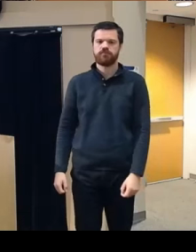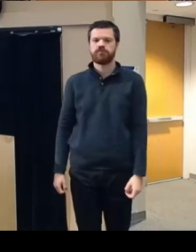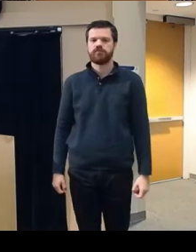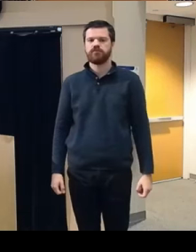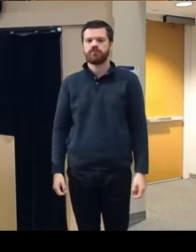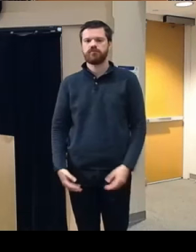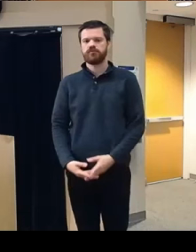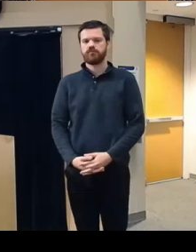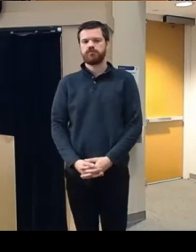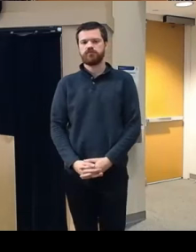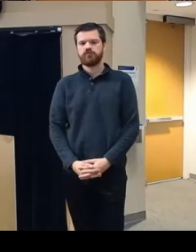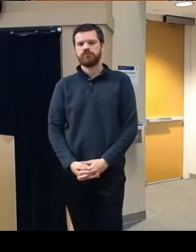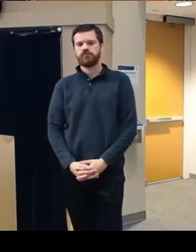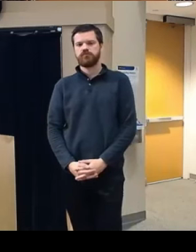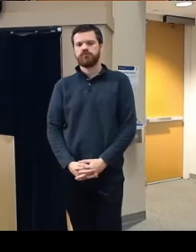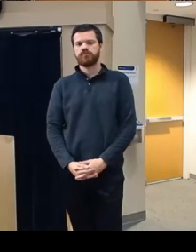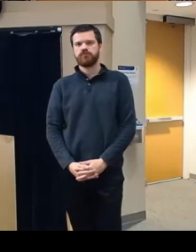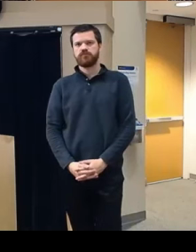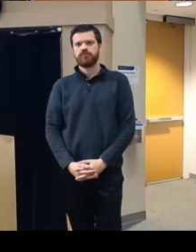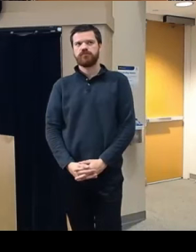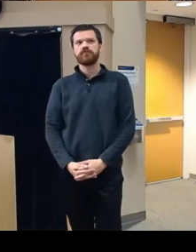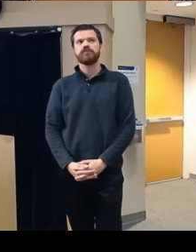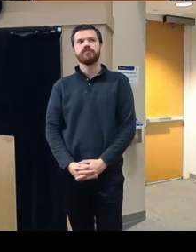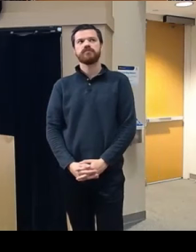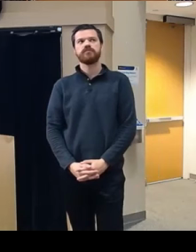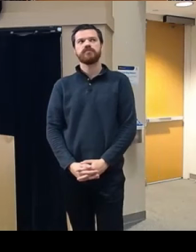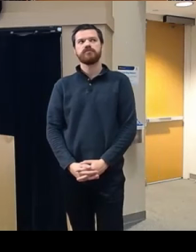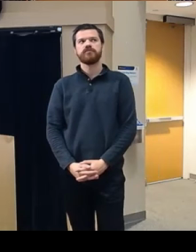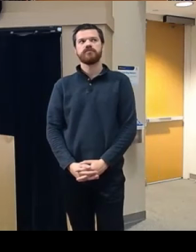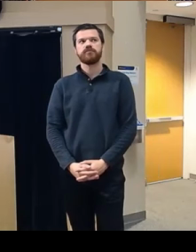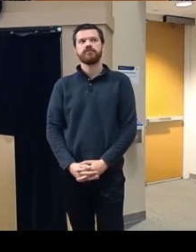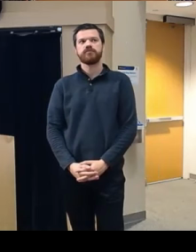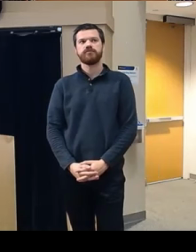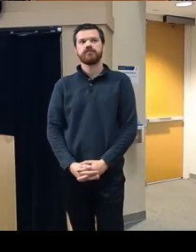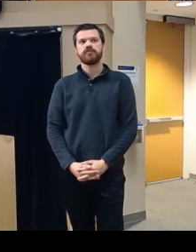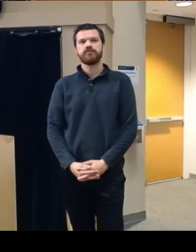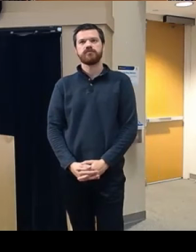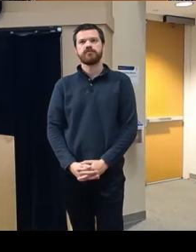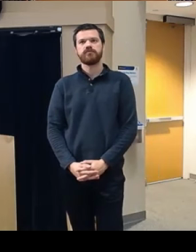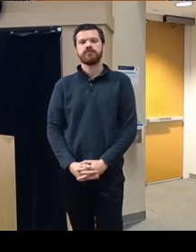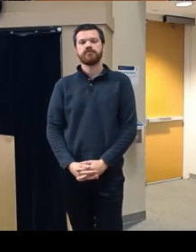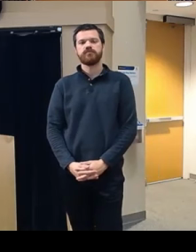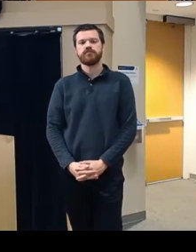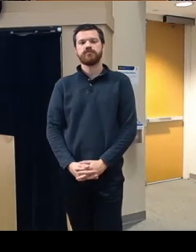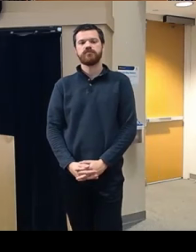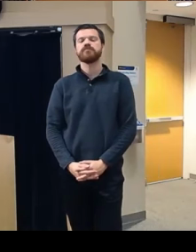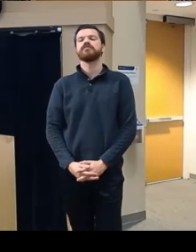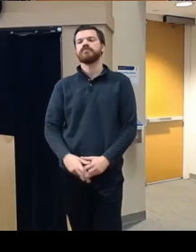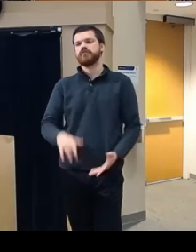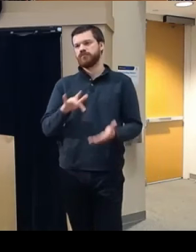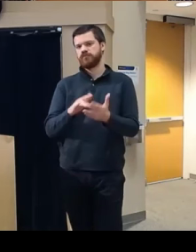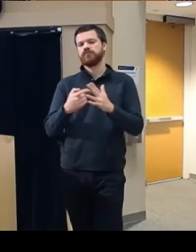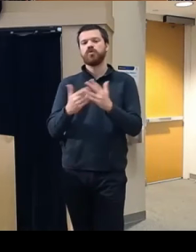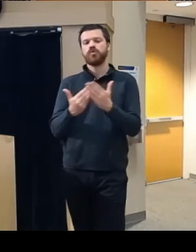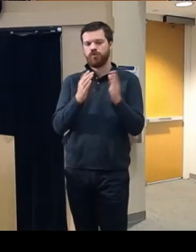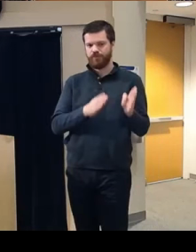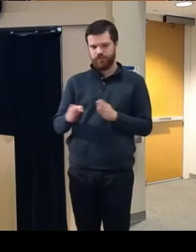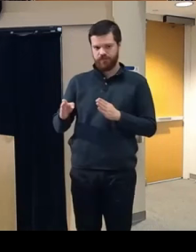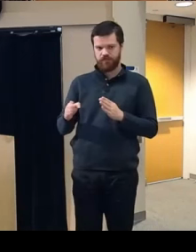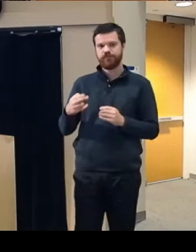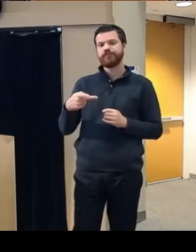section and then I will click and I will start a new plan you can see it says bhip treatment